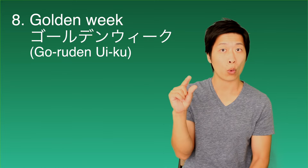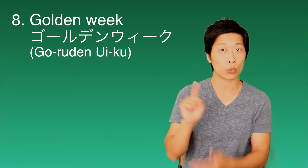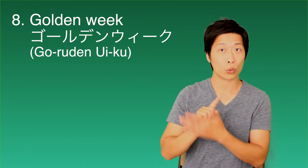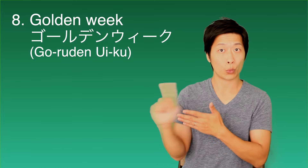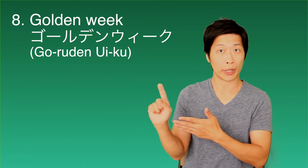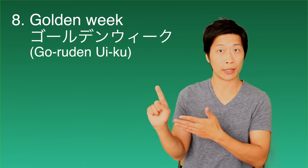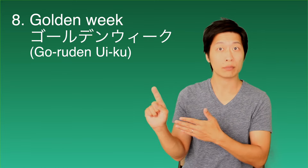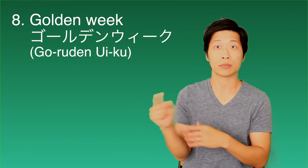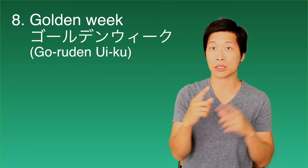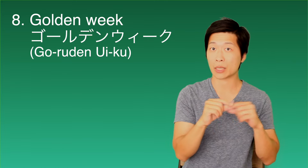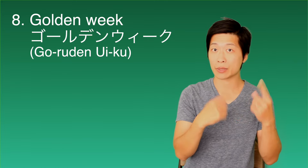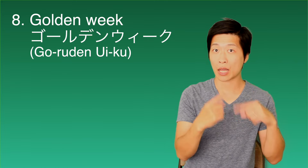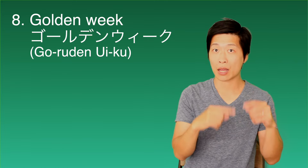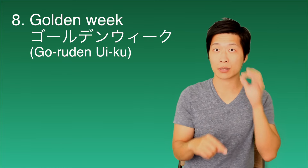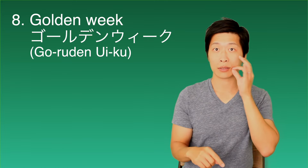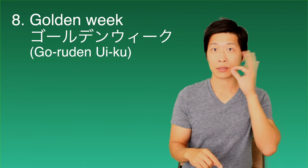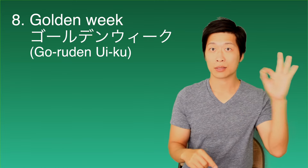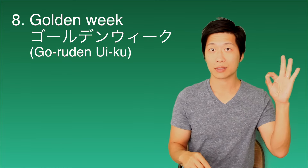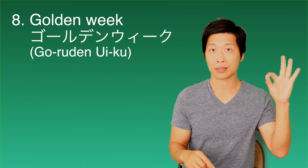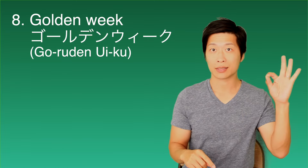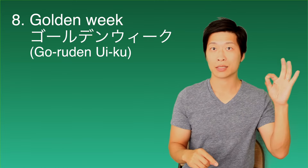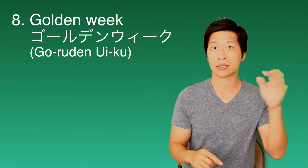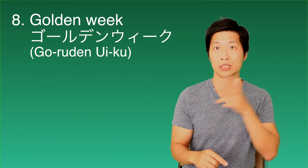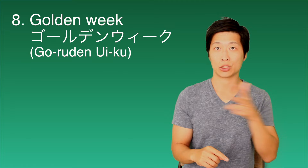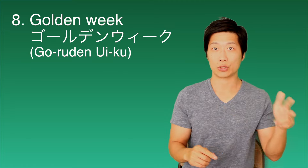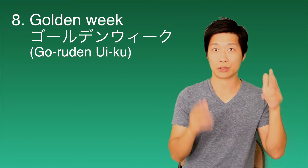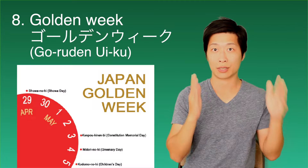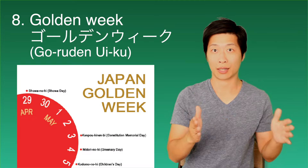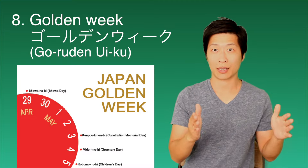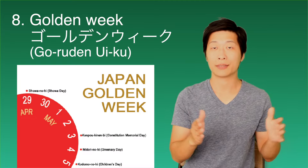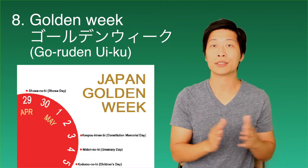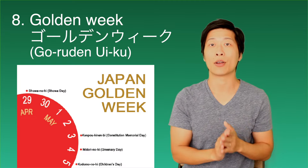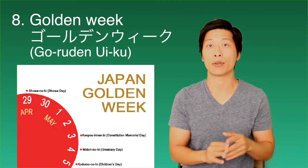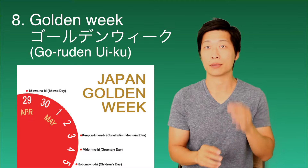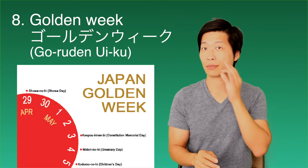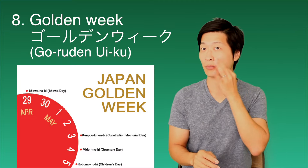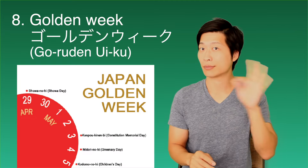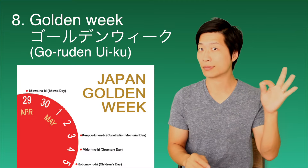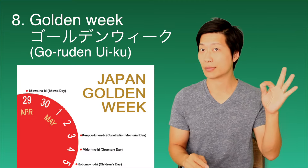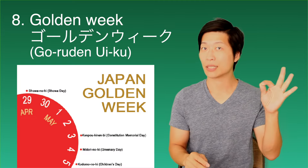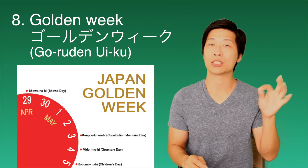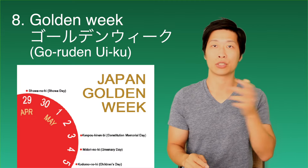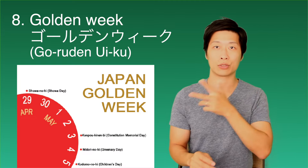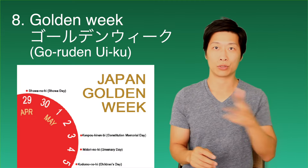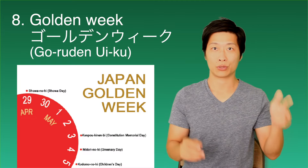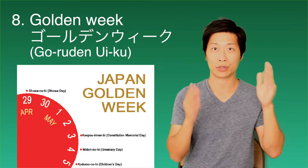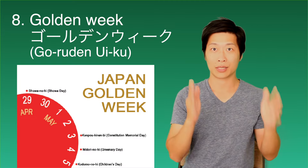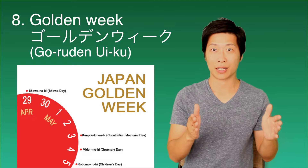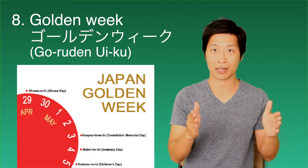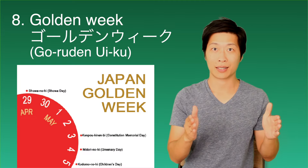"Golden Week" "GOーRUDENUiーKU"